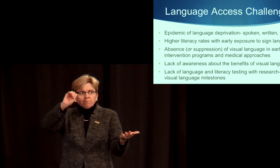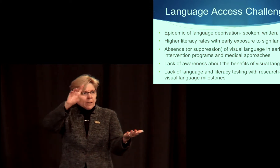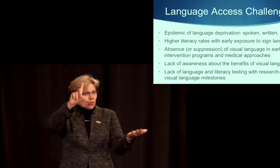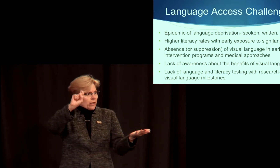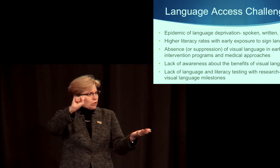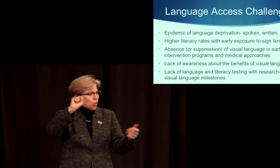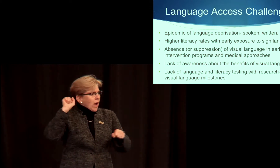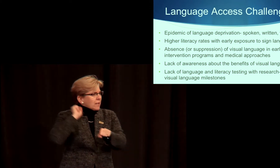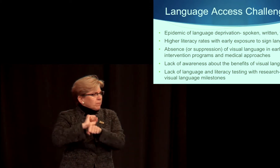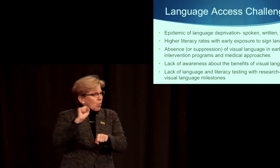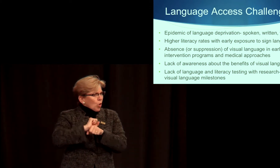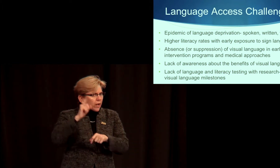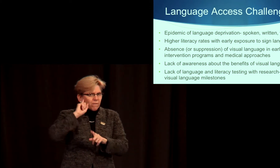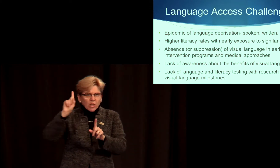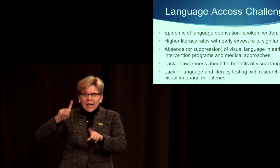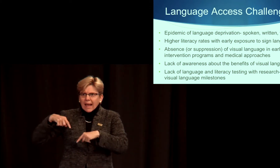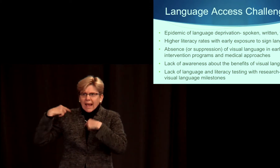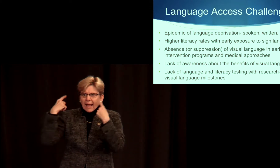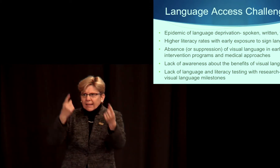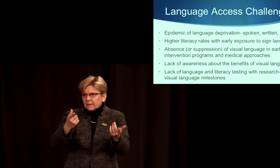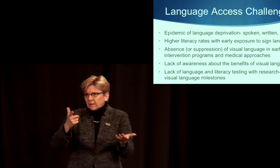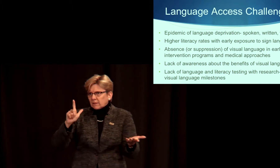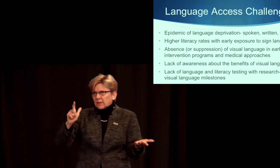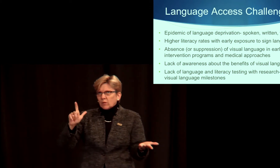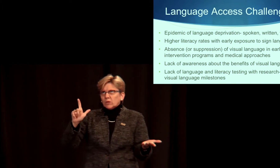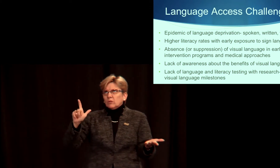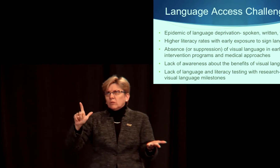So think about Metro Deaf School. It's been working for the last - what -